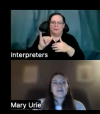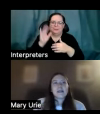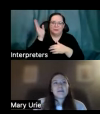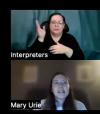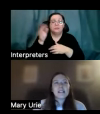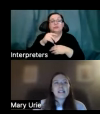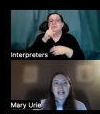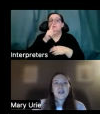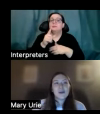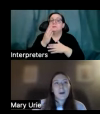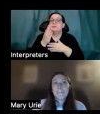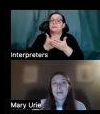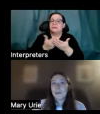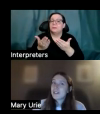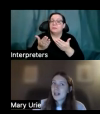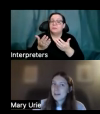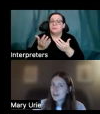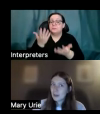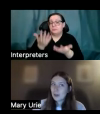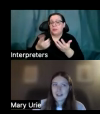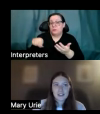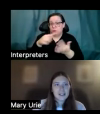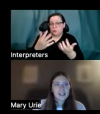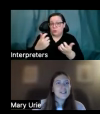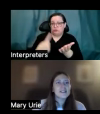some things that you may want to talk about with legislators,